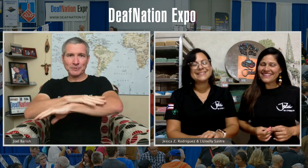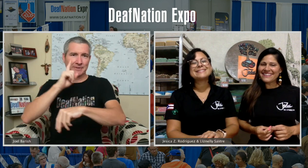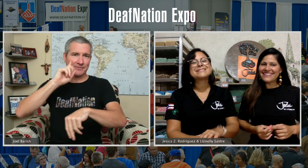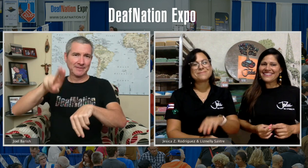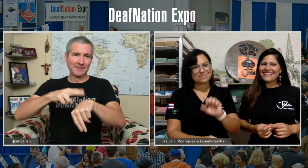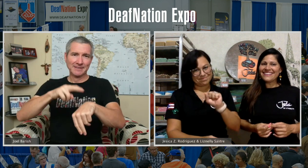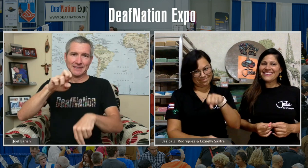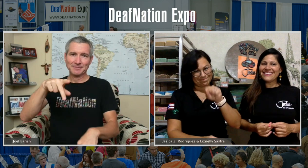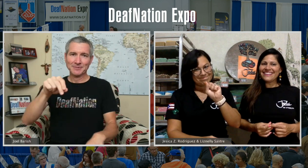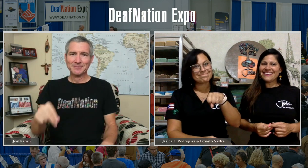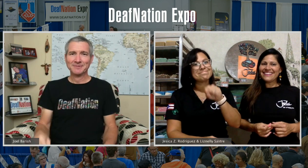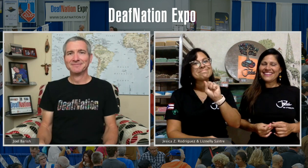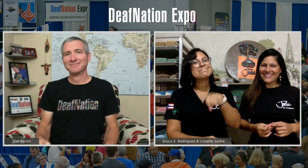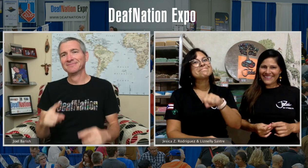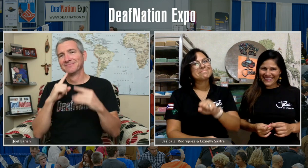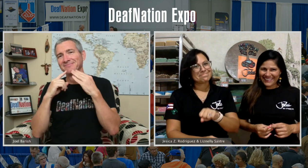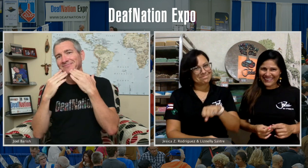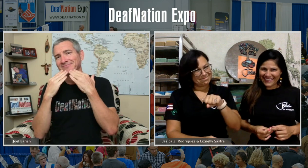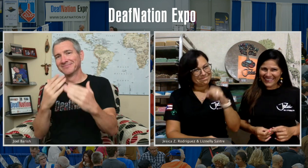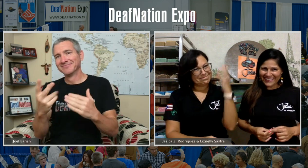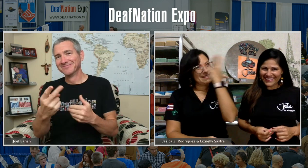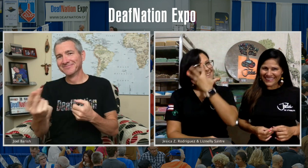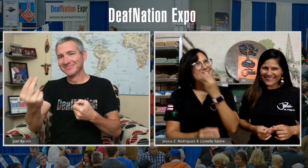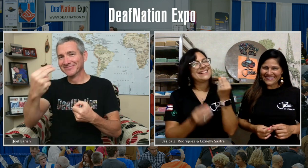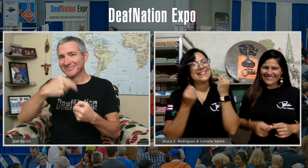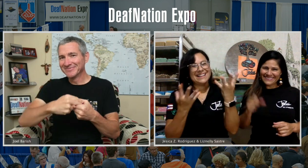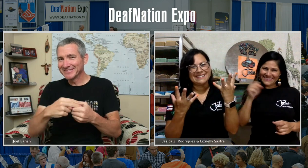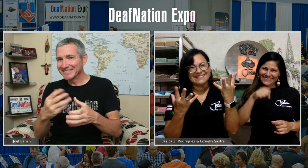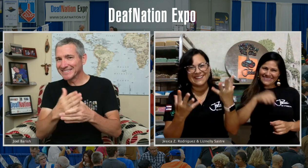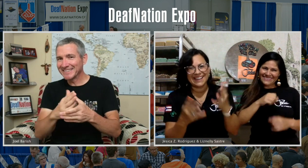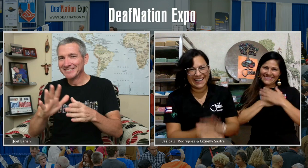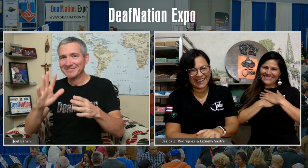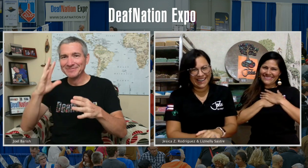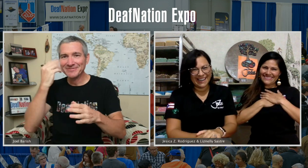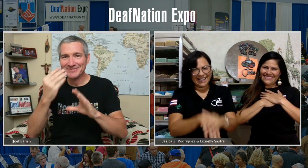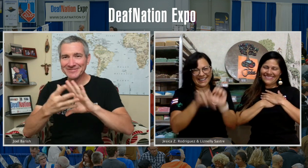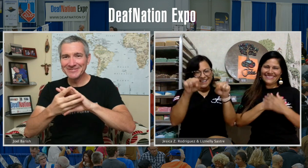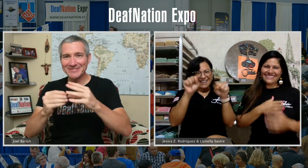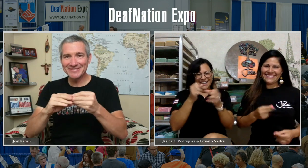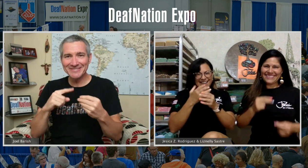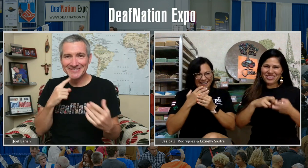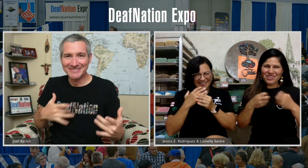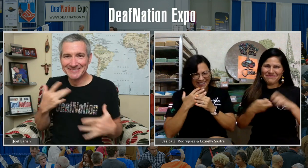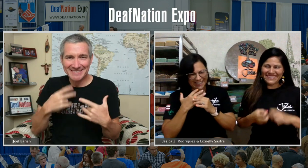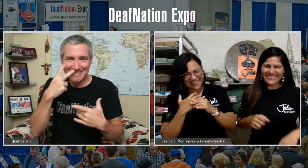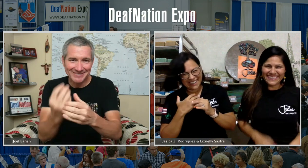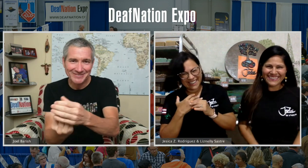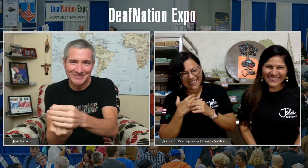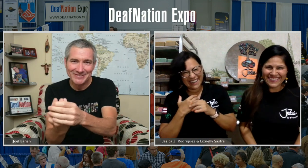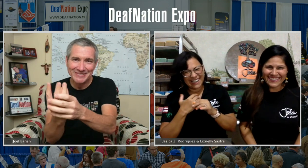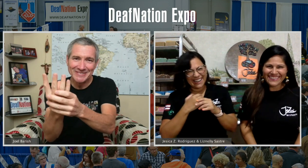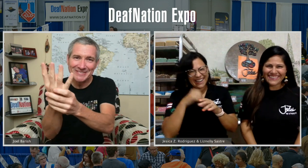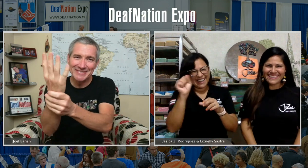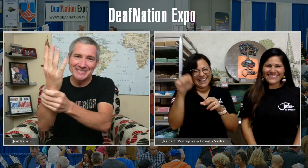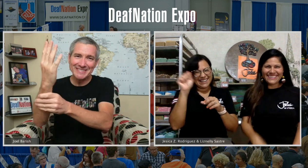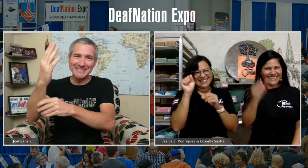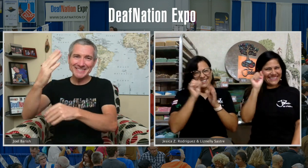at their booth at DeafNation Expo. Thank you for joining! Yes, beautiful! Beautiful story, I’m excited to see you grow!